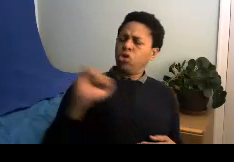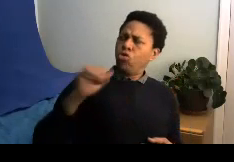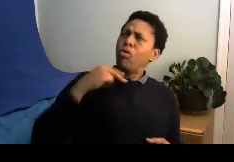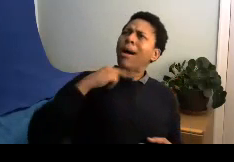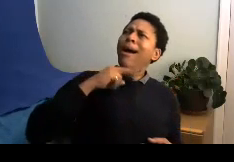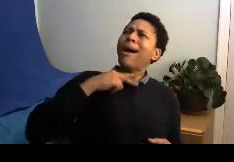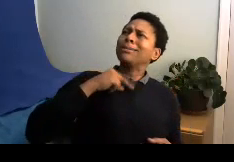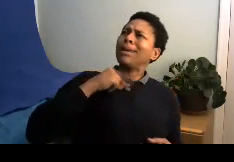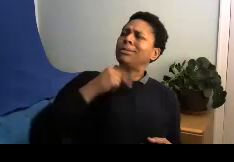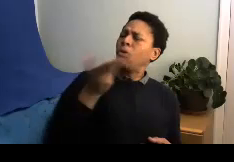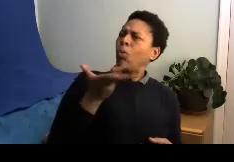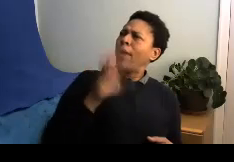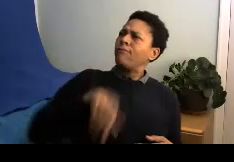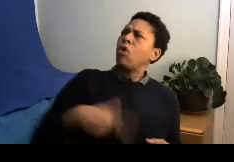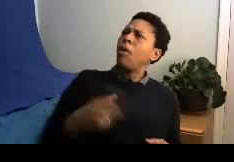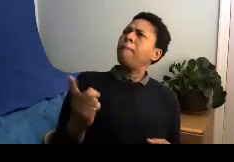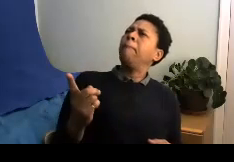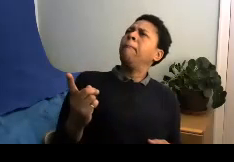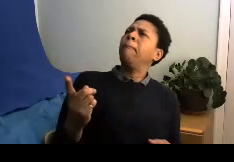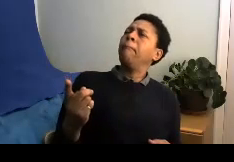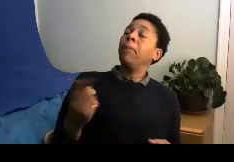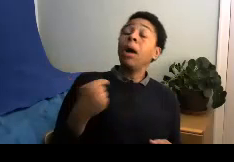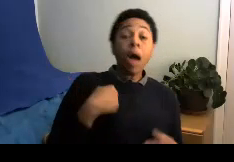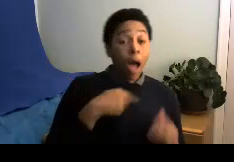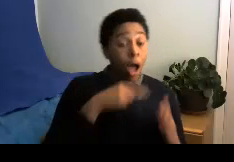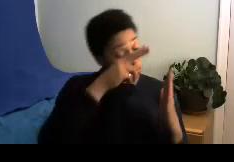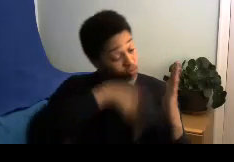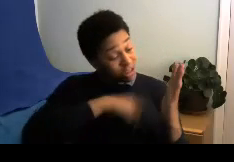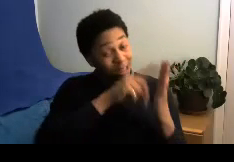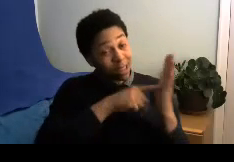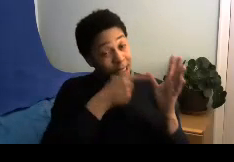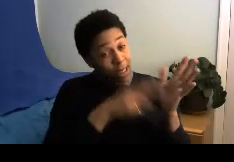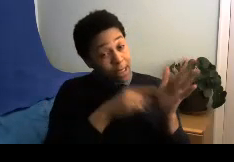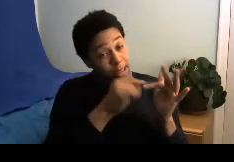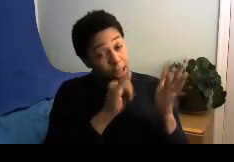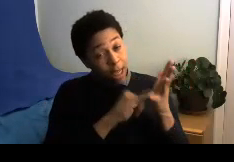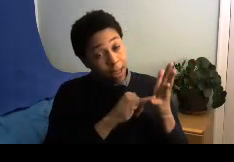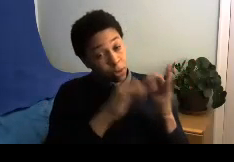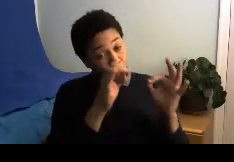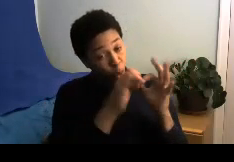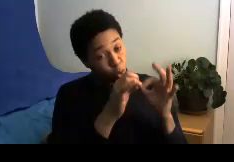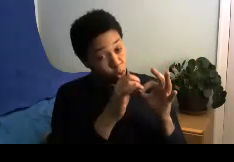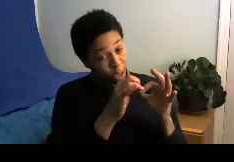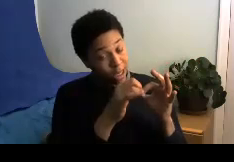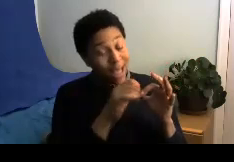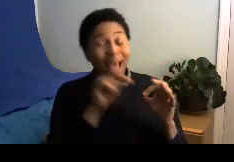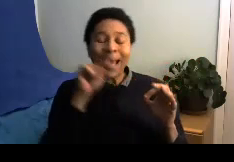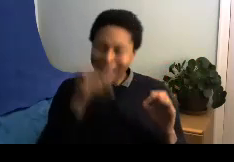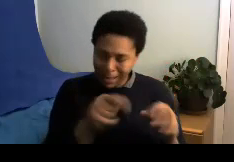you know, it was only literally reading James Baldwin that I realised that, so like he is absolutely my go to, no